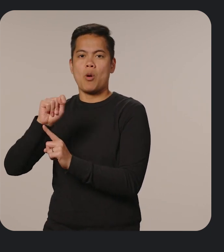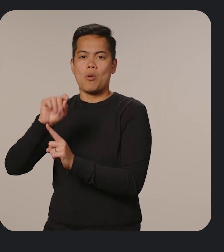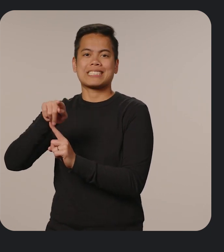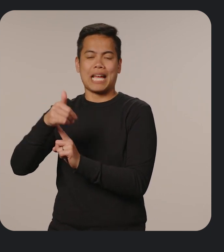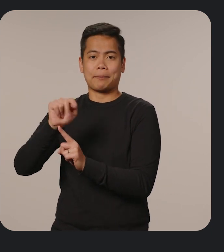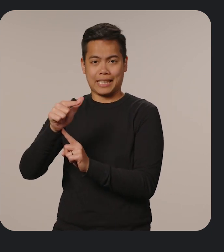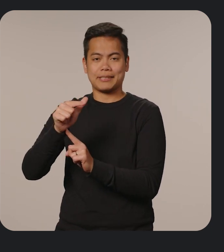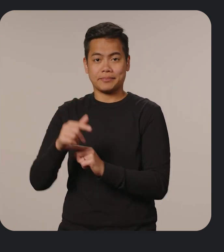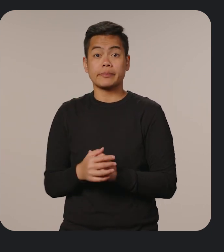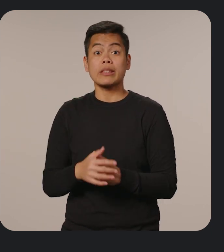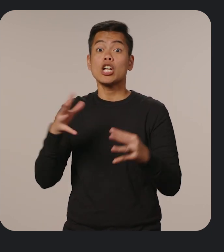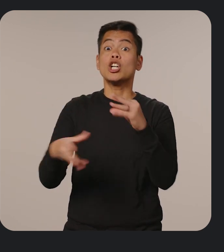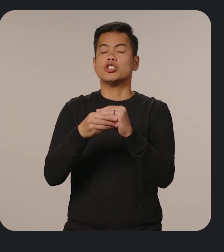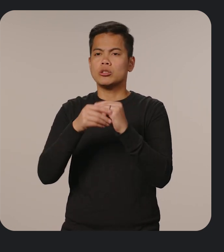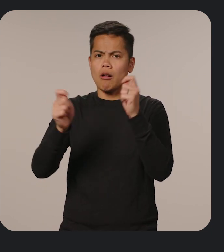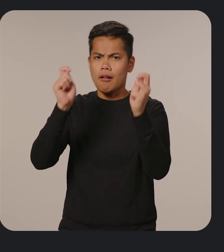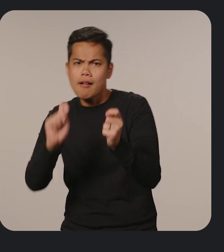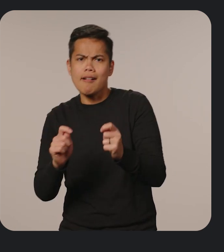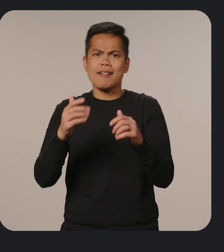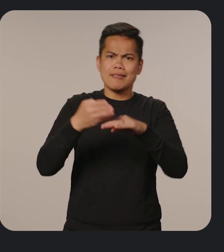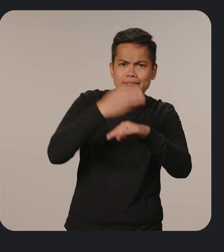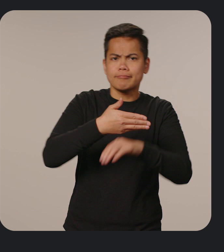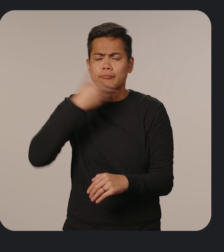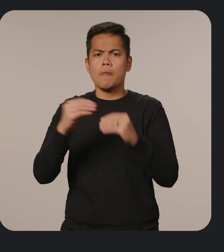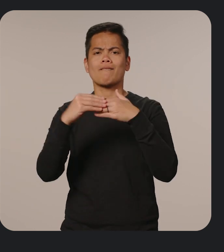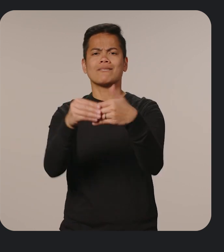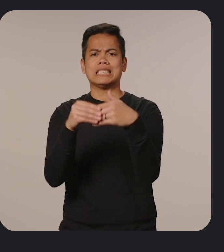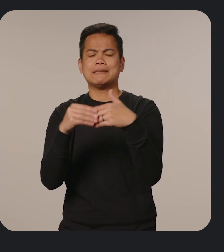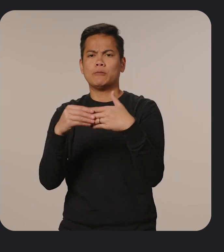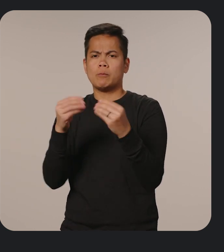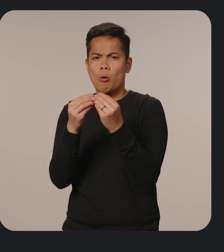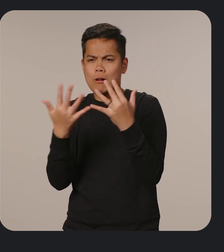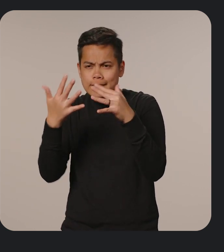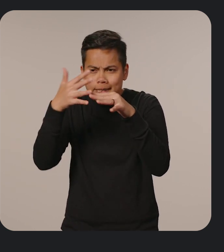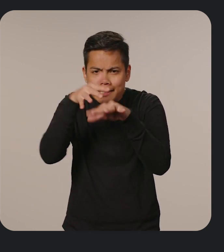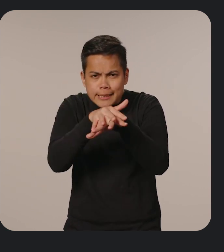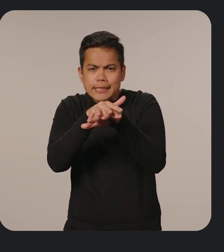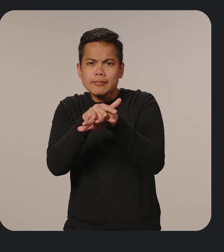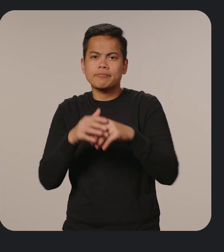Our team now performs rigorous QA on these components to productionize and stress test them before release.